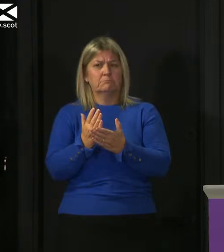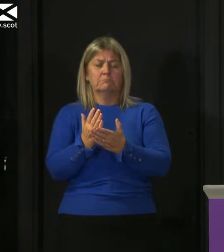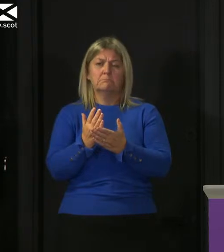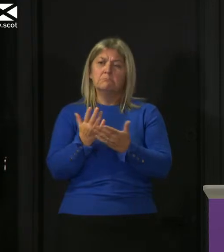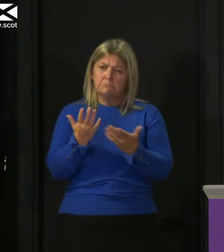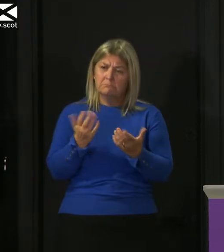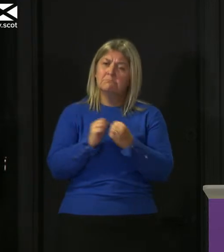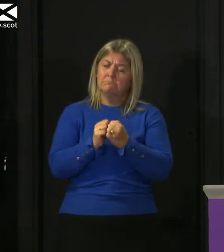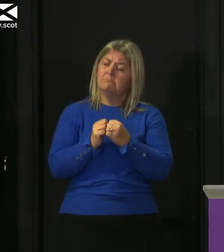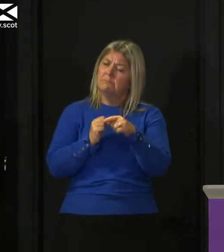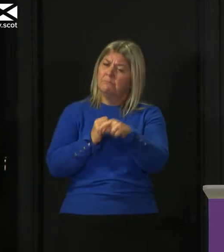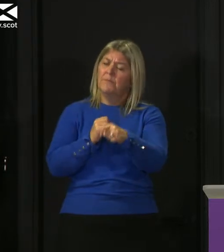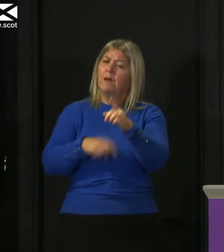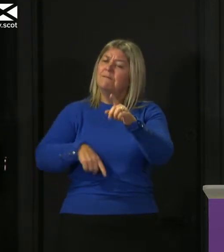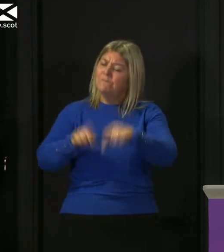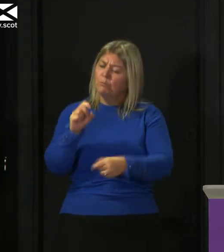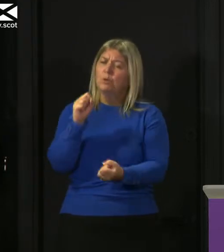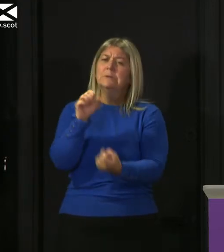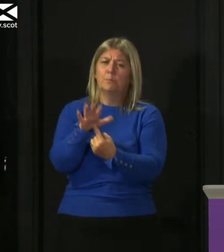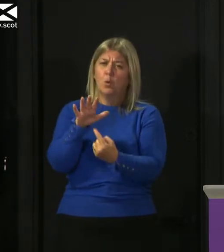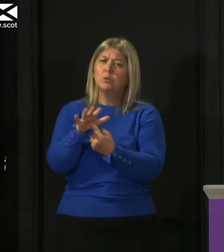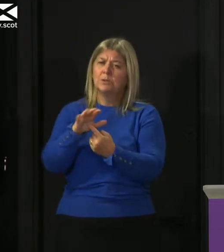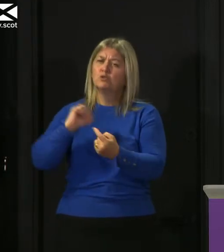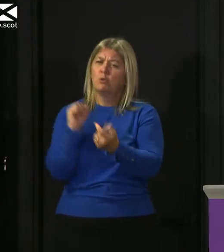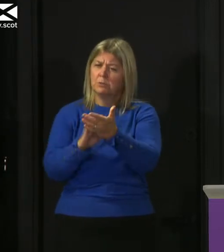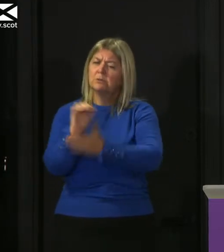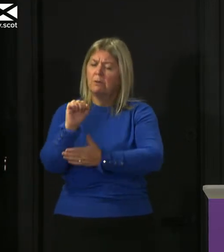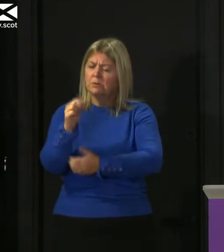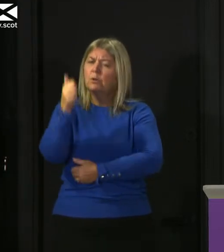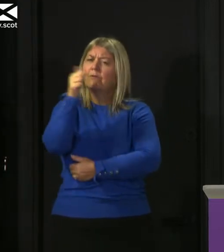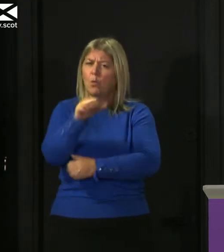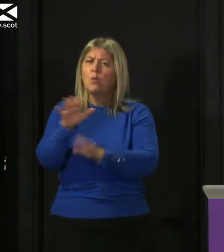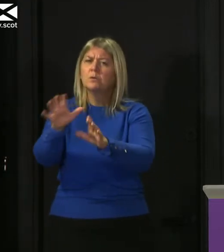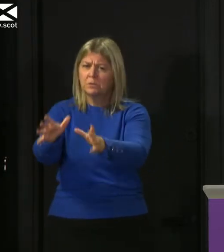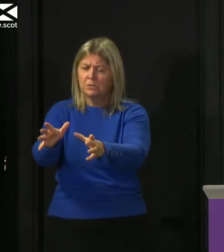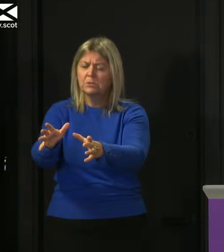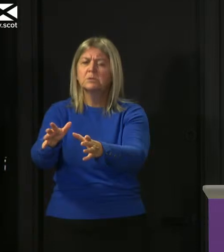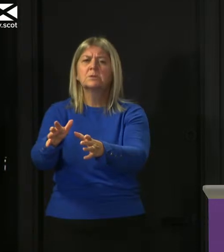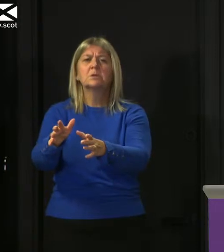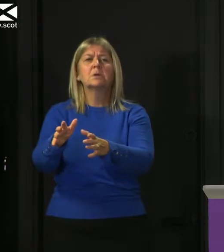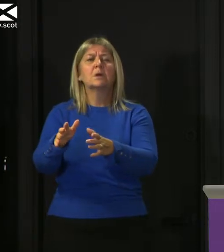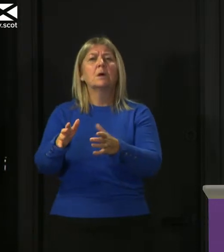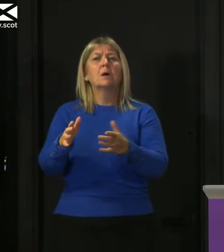the importance of football and the wider cultural importance of football. We are in discussions